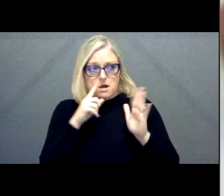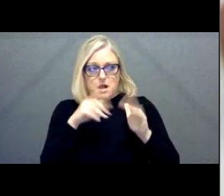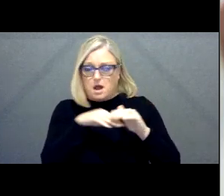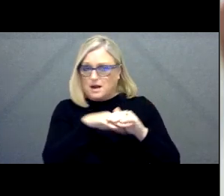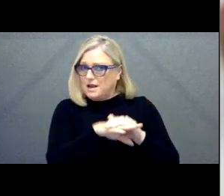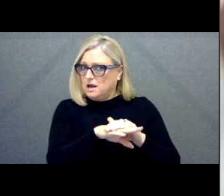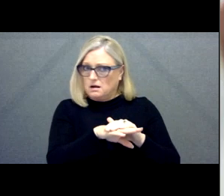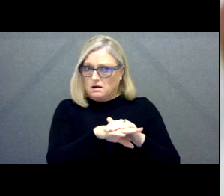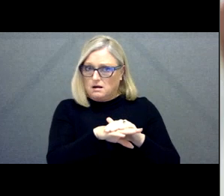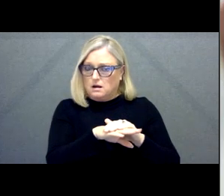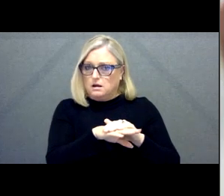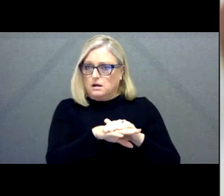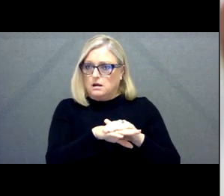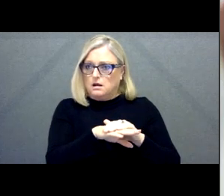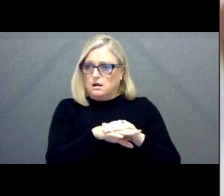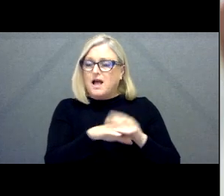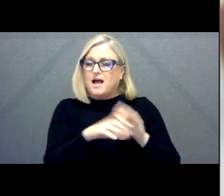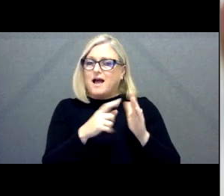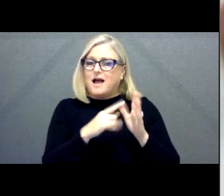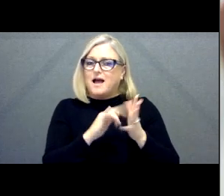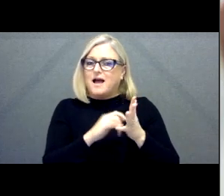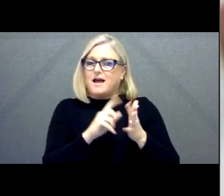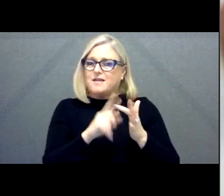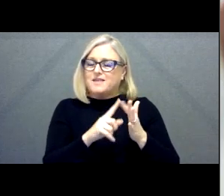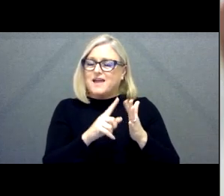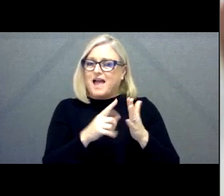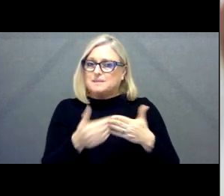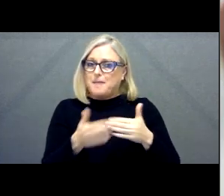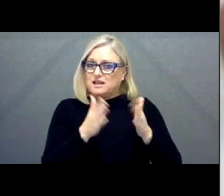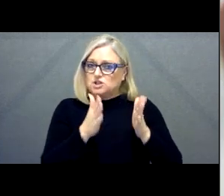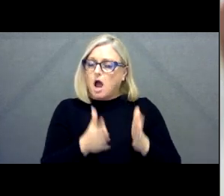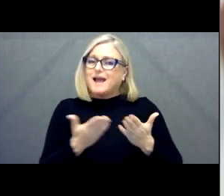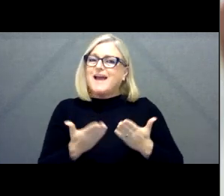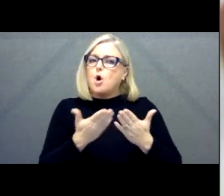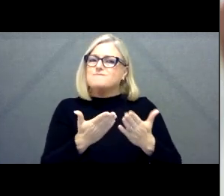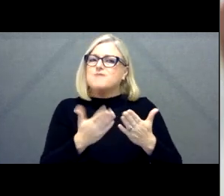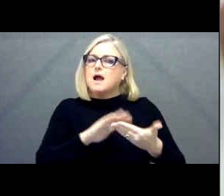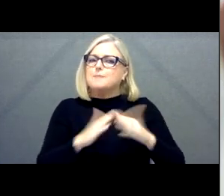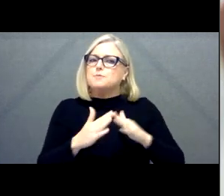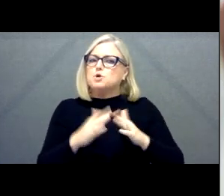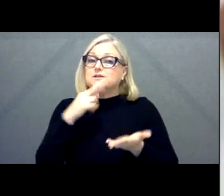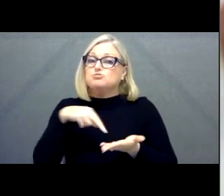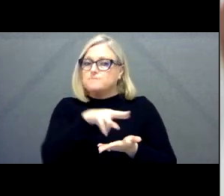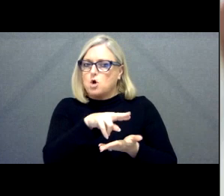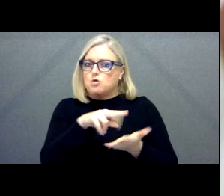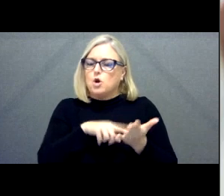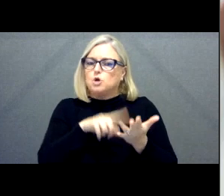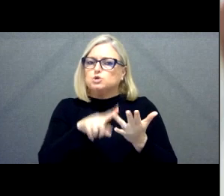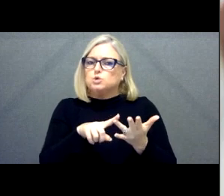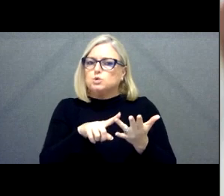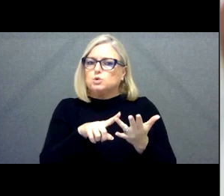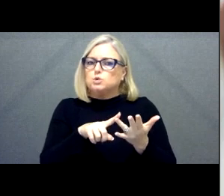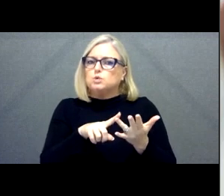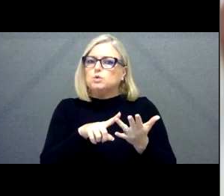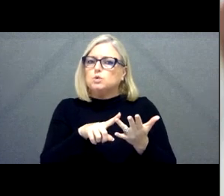program there for case management we will offer a community referral into um those sites those locations